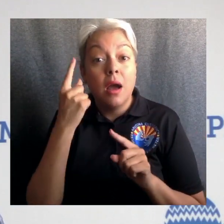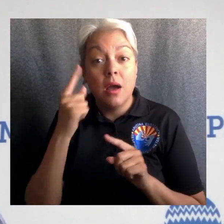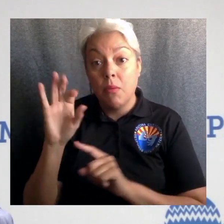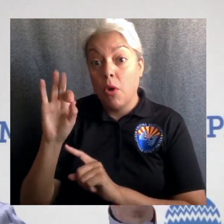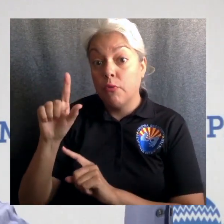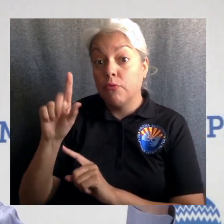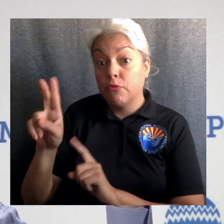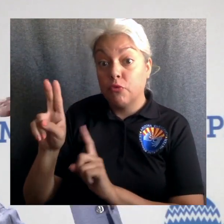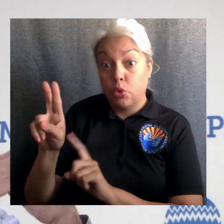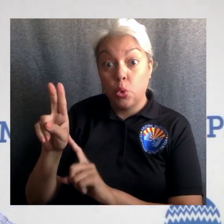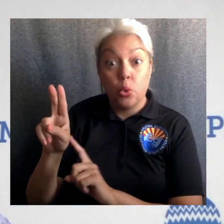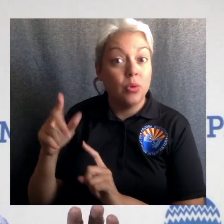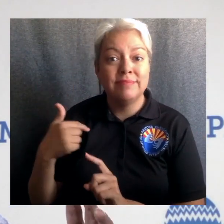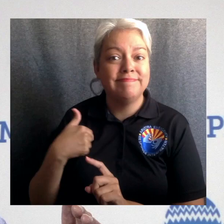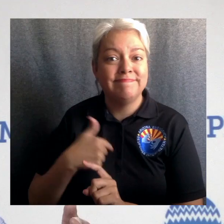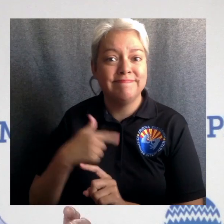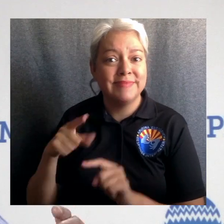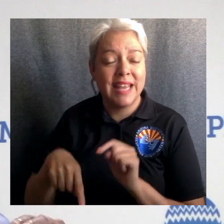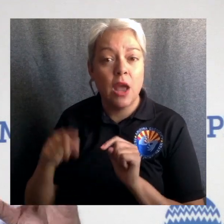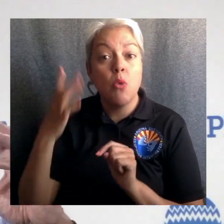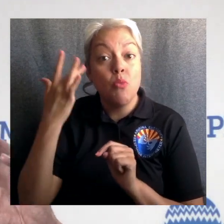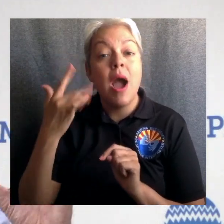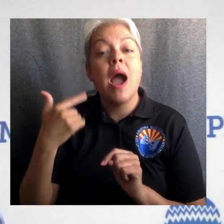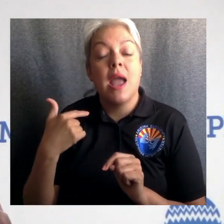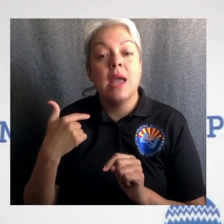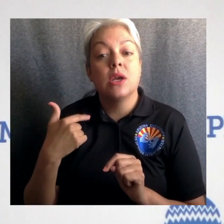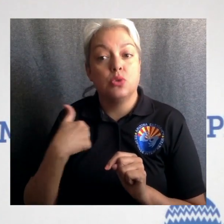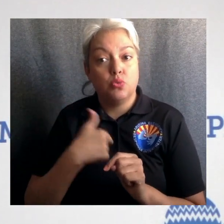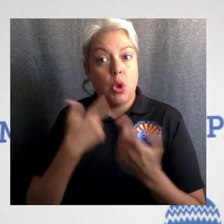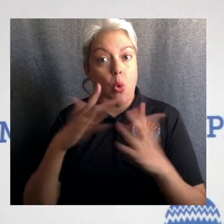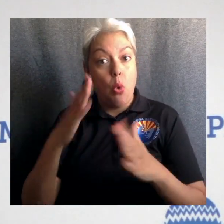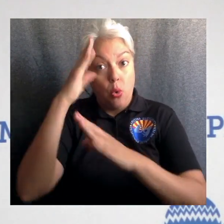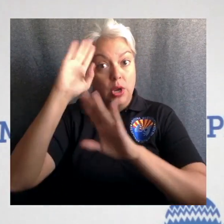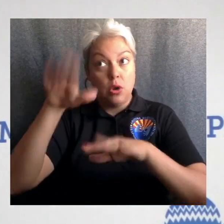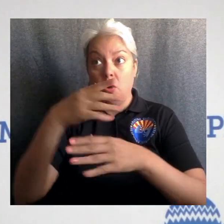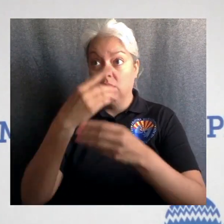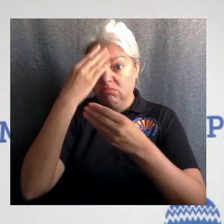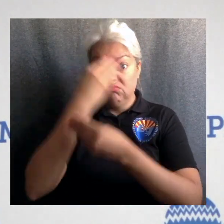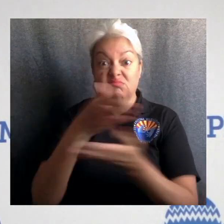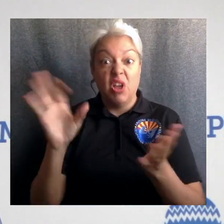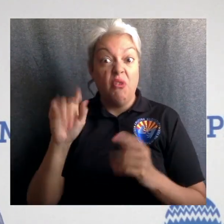We said it’s here, everybody has to act in a certain way.